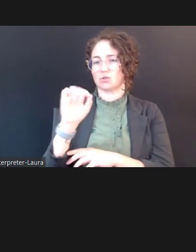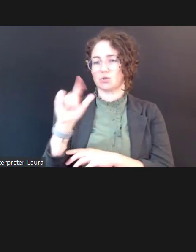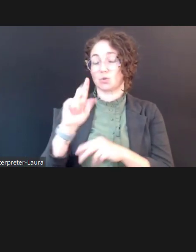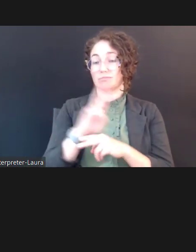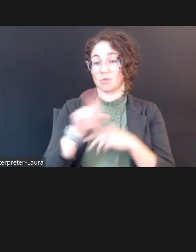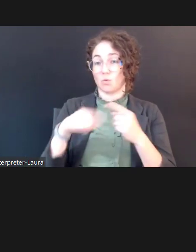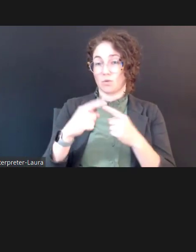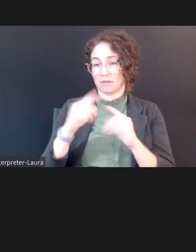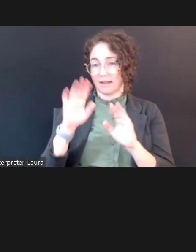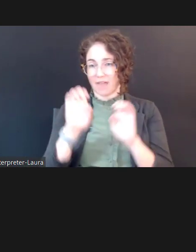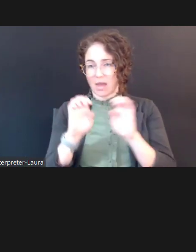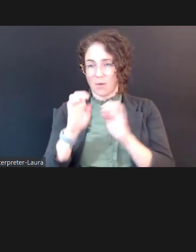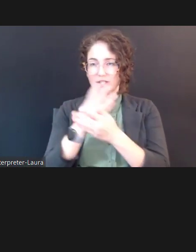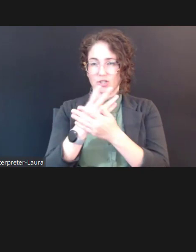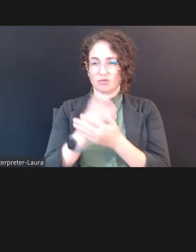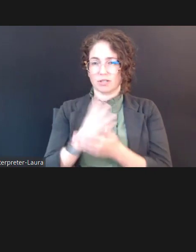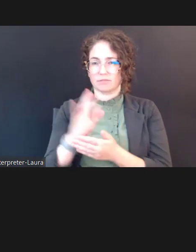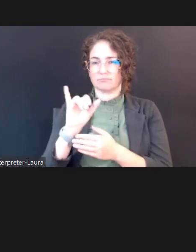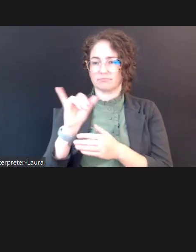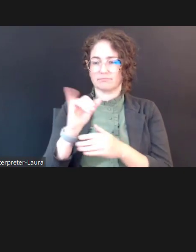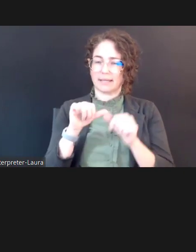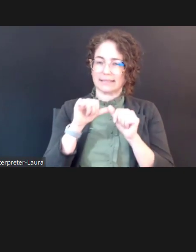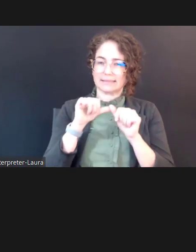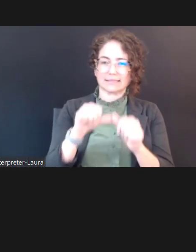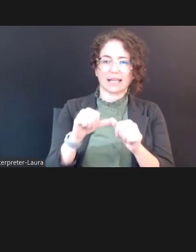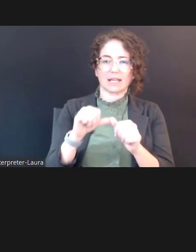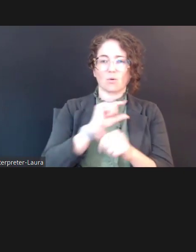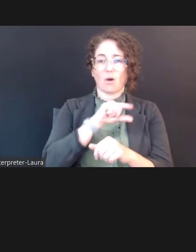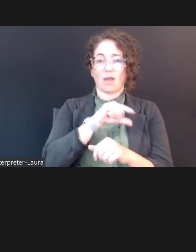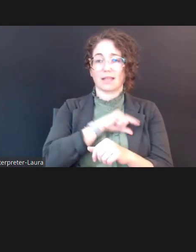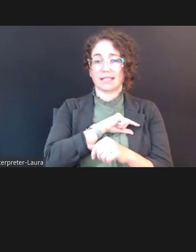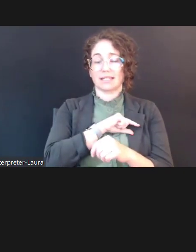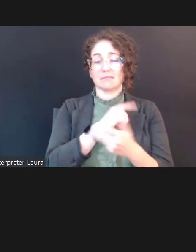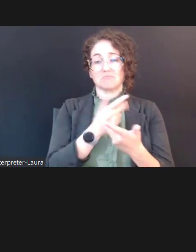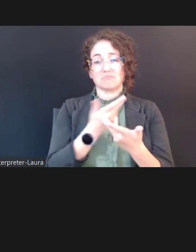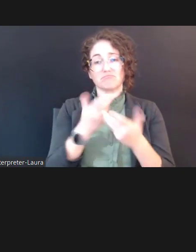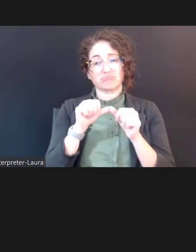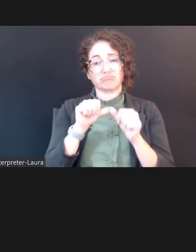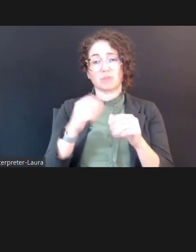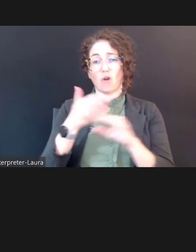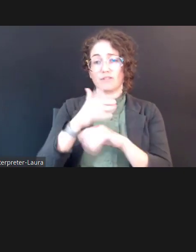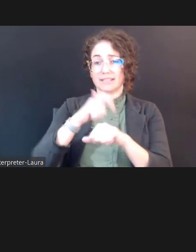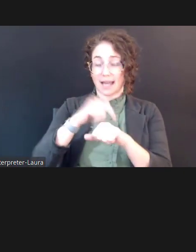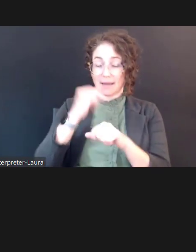So, if you're a manager, it can be used as a competency-based